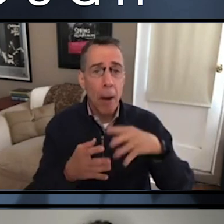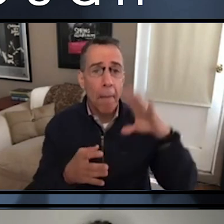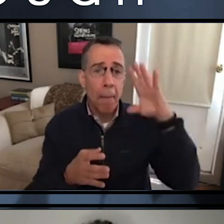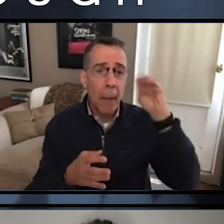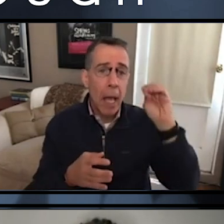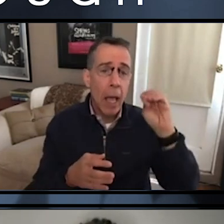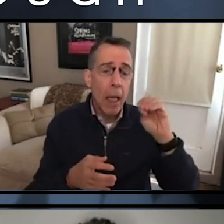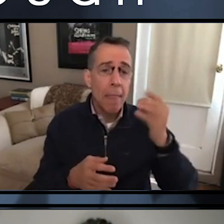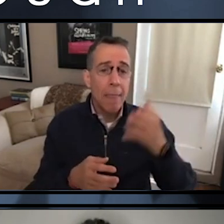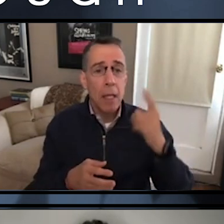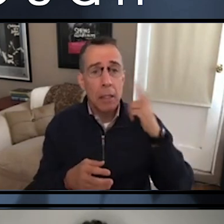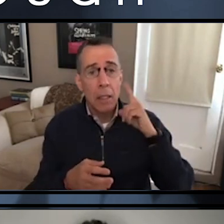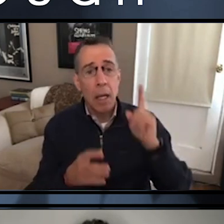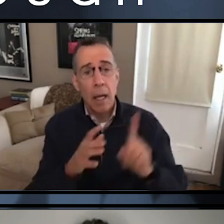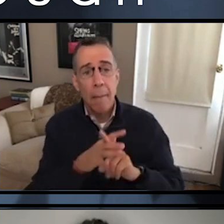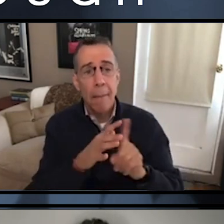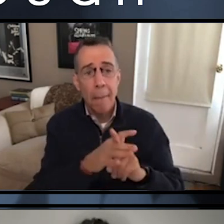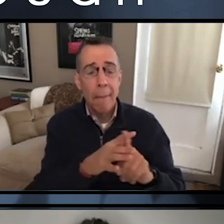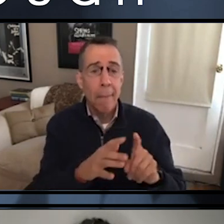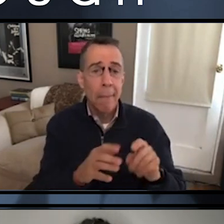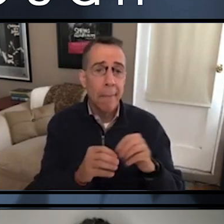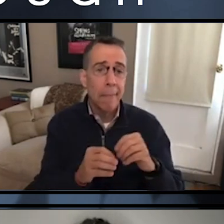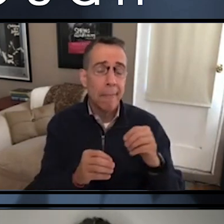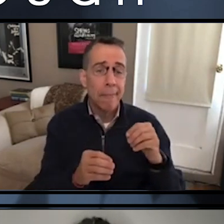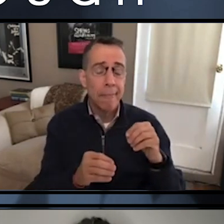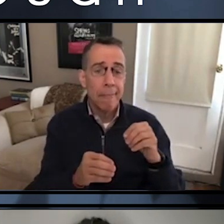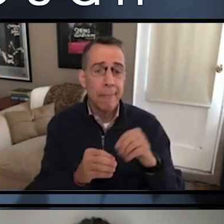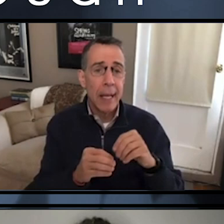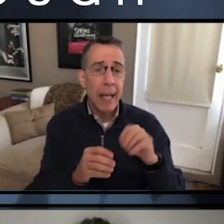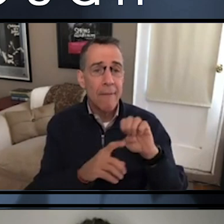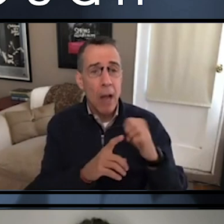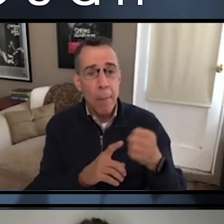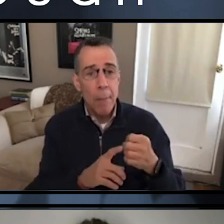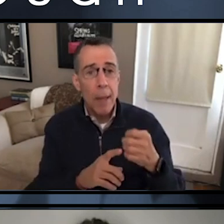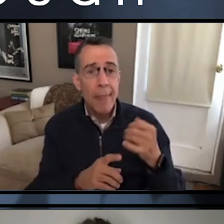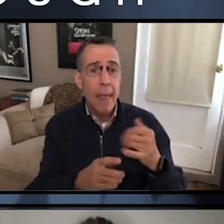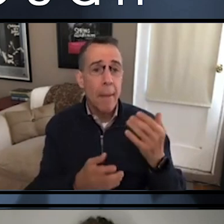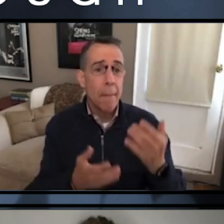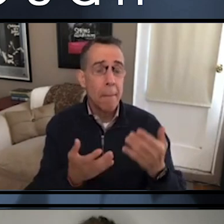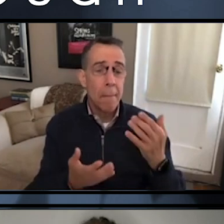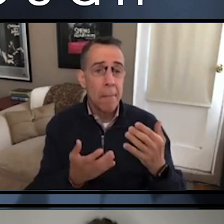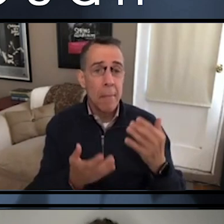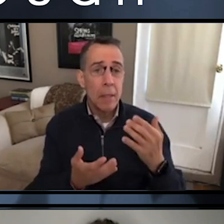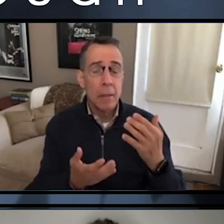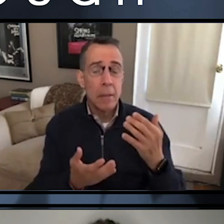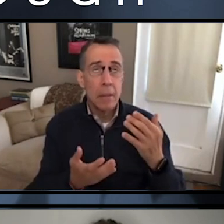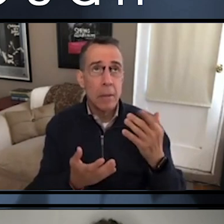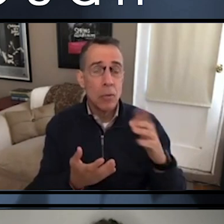hear coming up, in the environment that some will be raised in. That It's